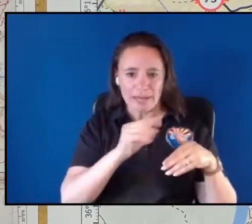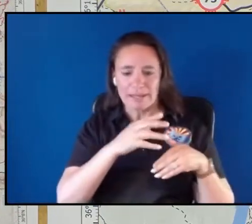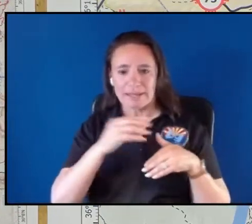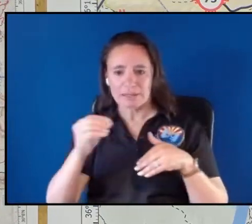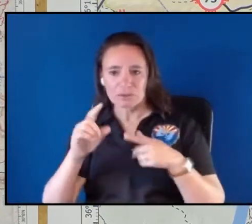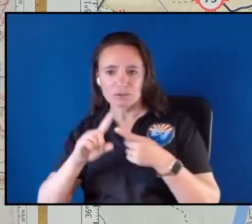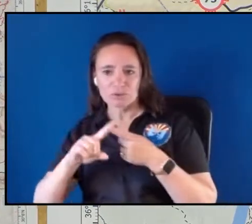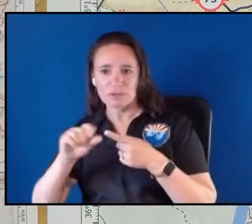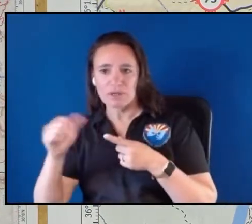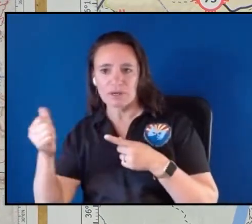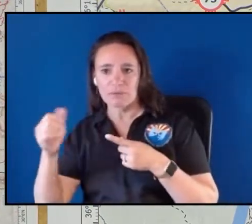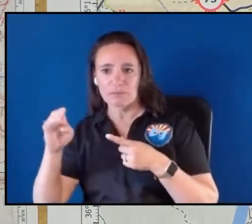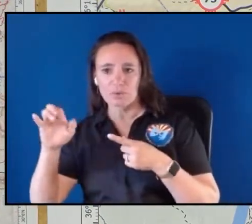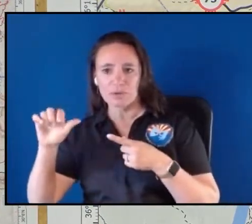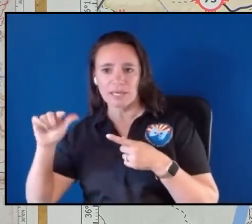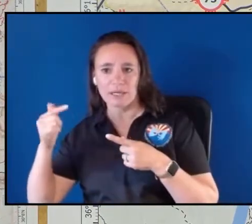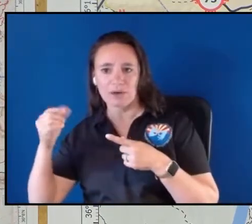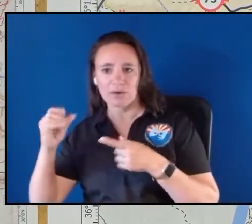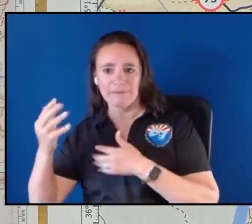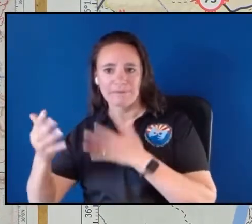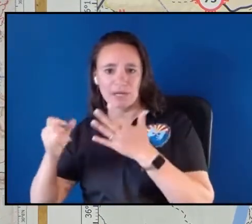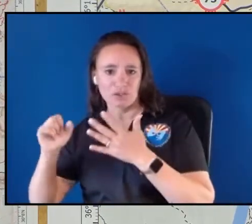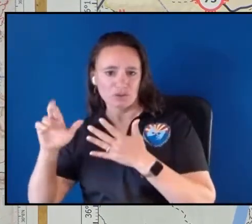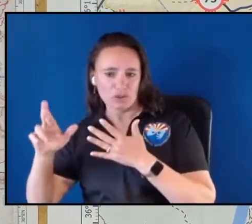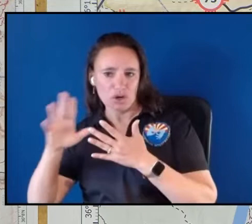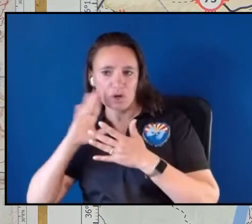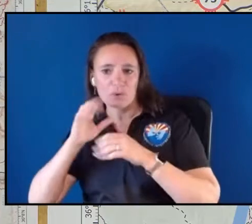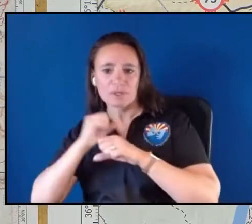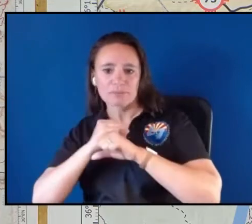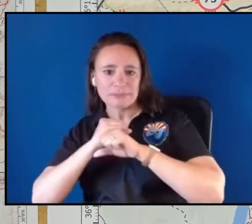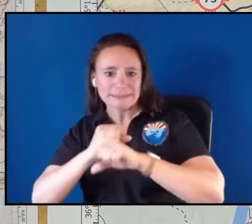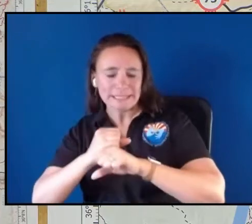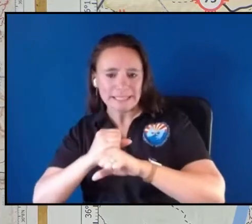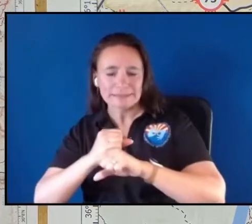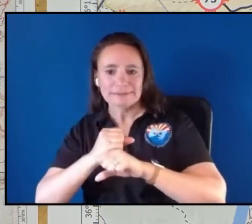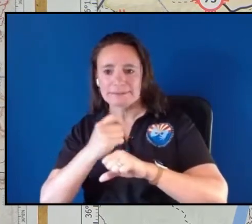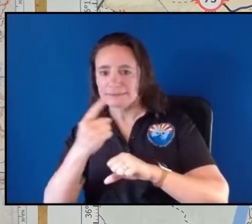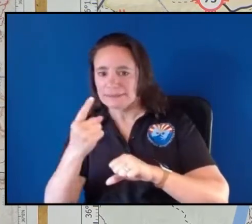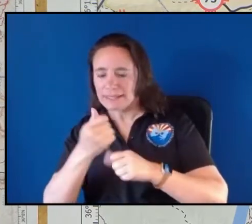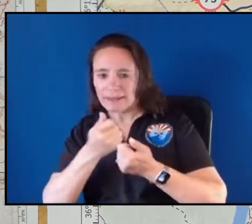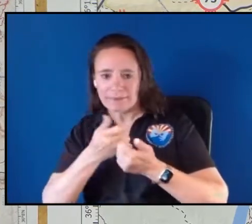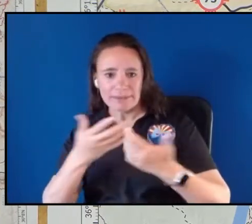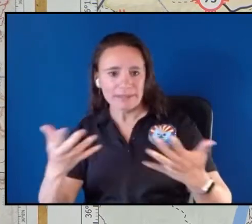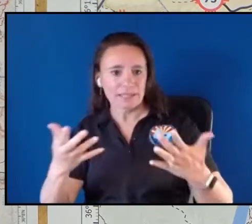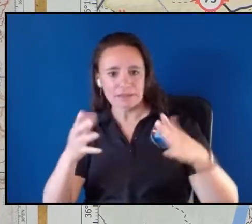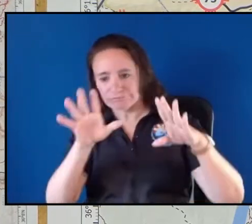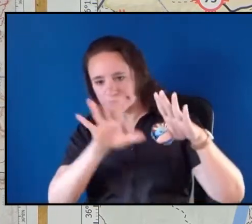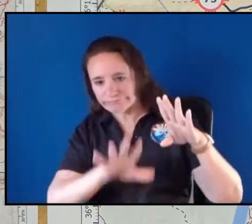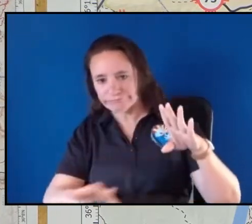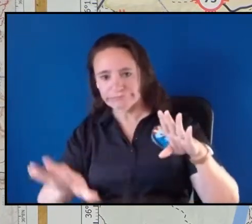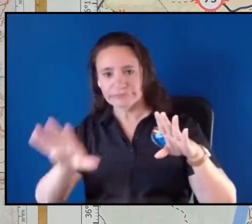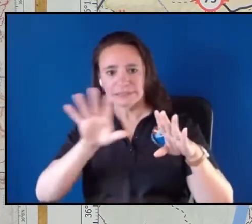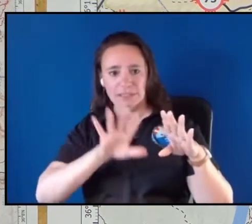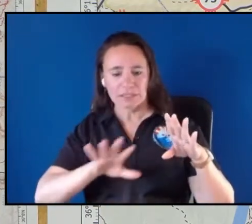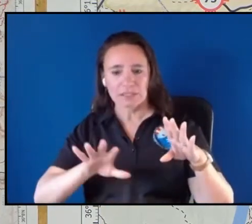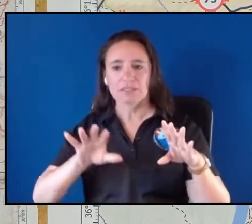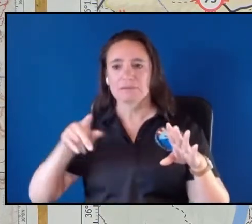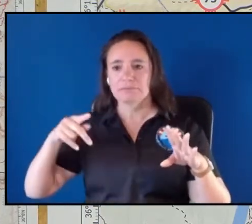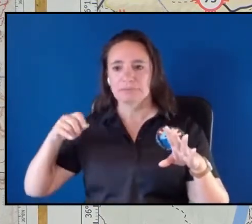Penasco, Los Trampas, Truchas, and some of those those